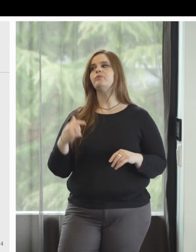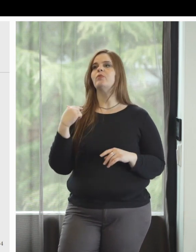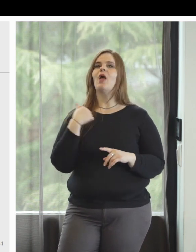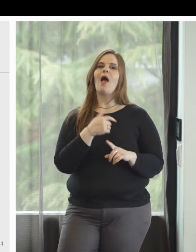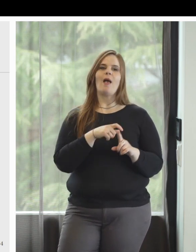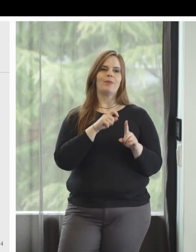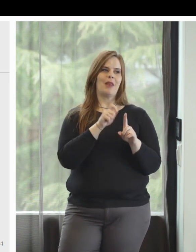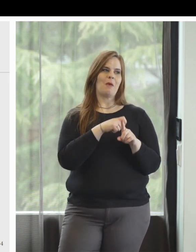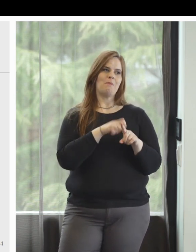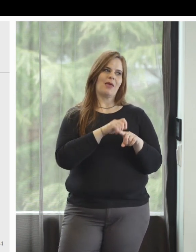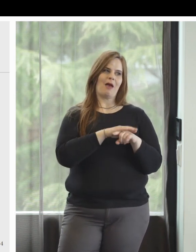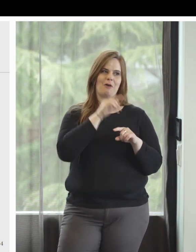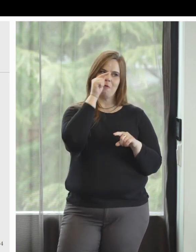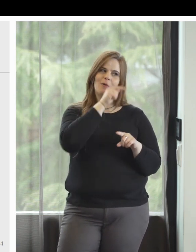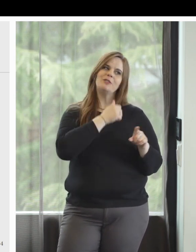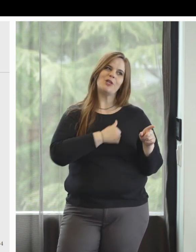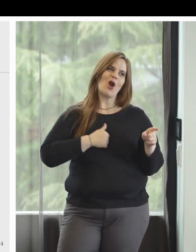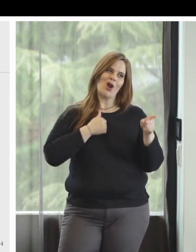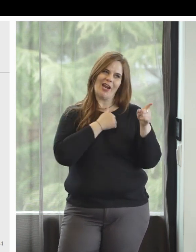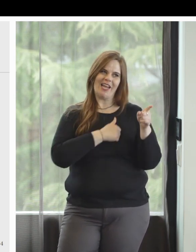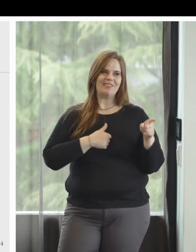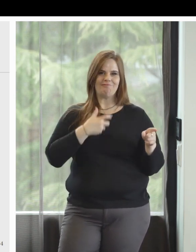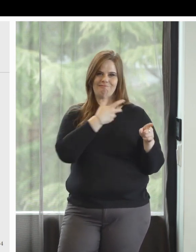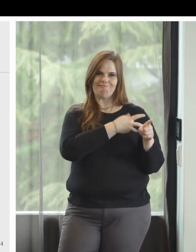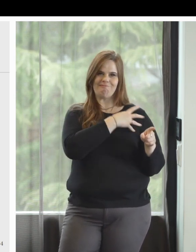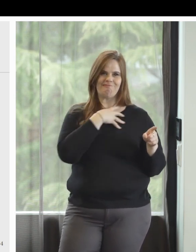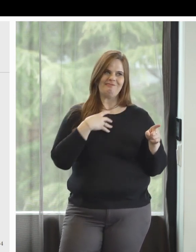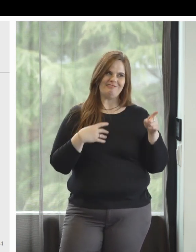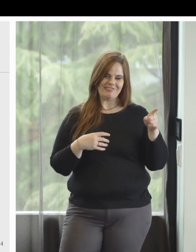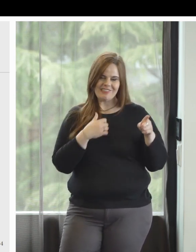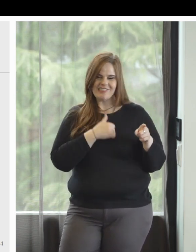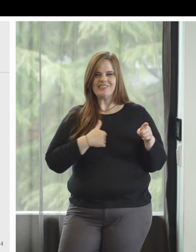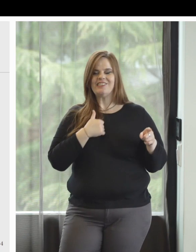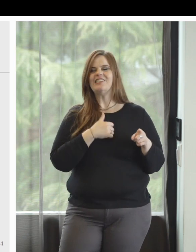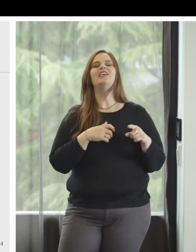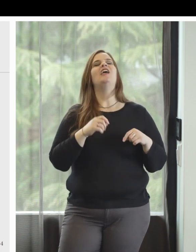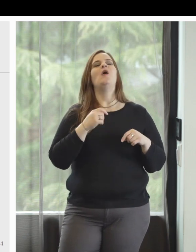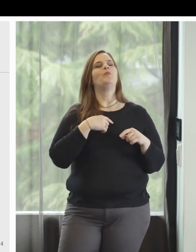on Google. Sorry as noted a lot of the times